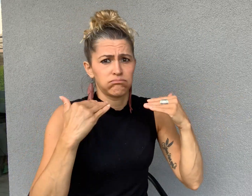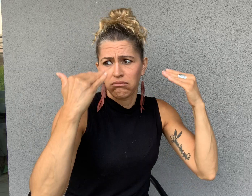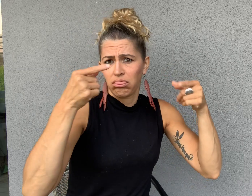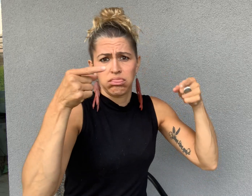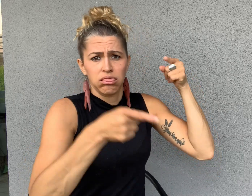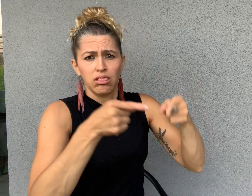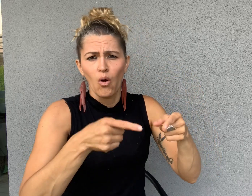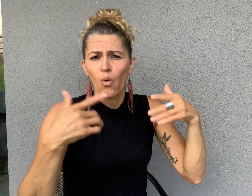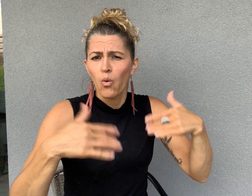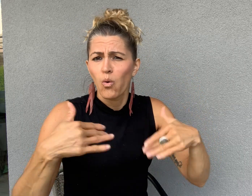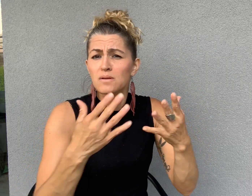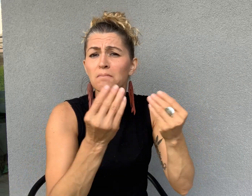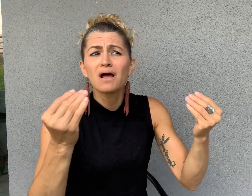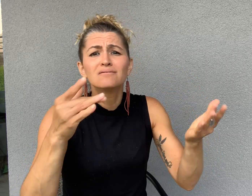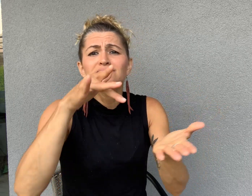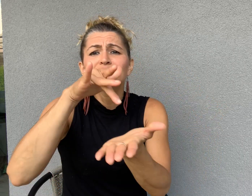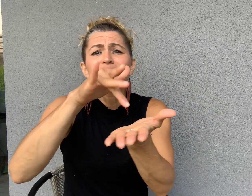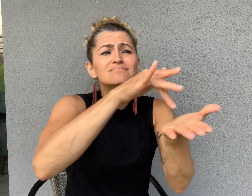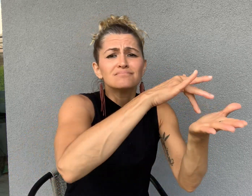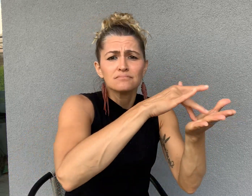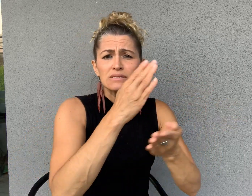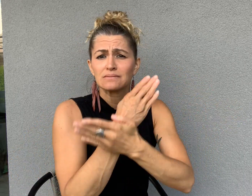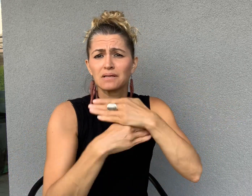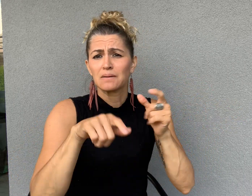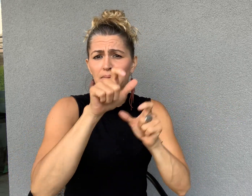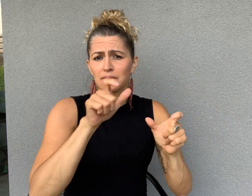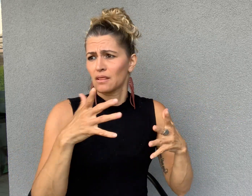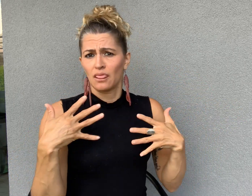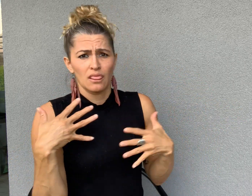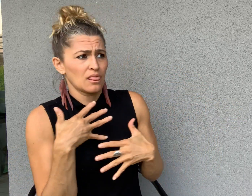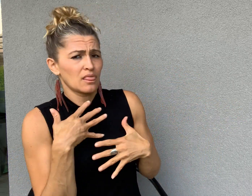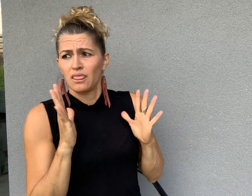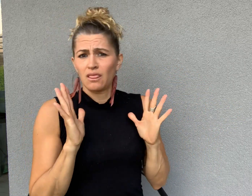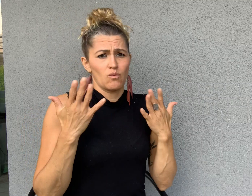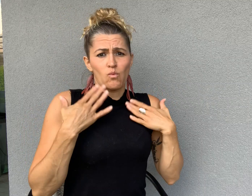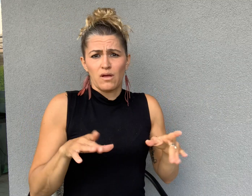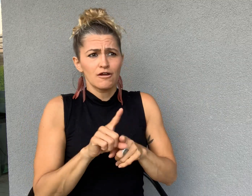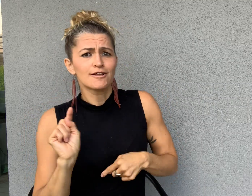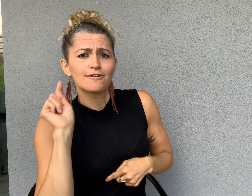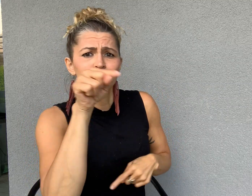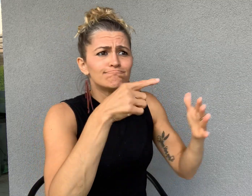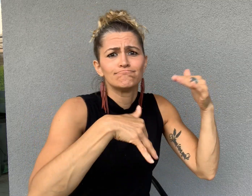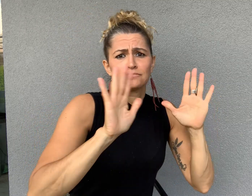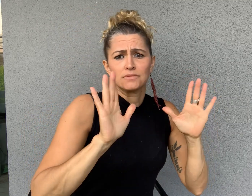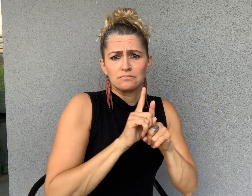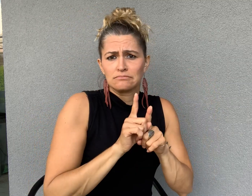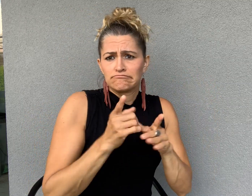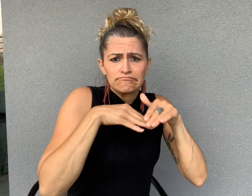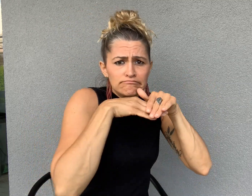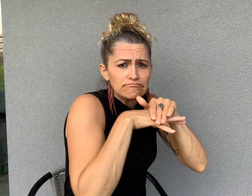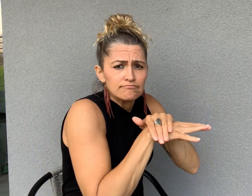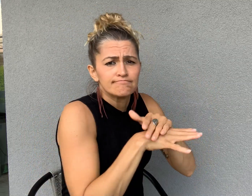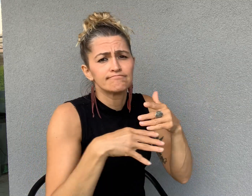in public, many places would become unsafe